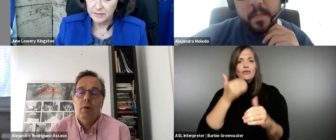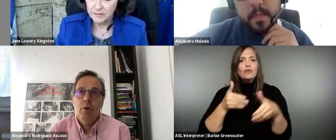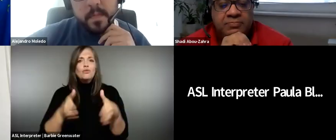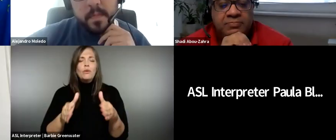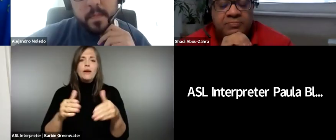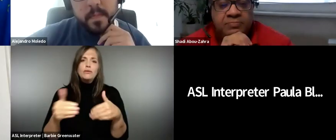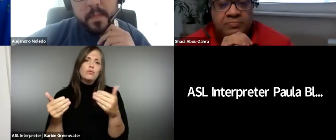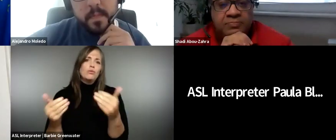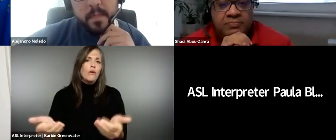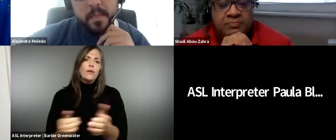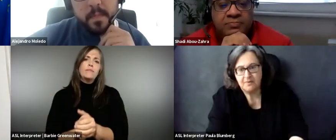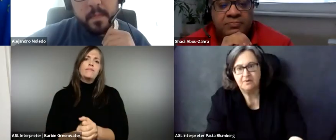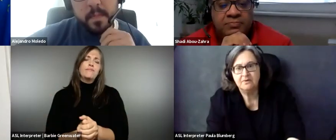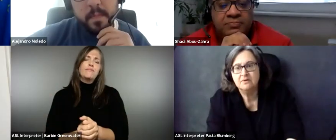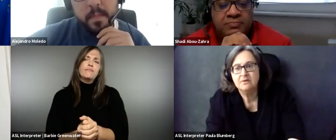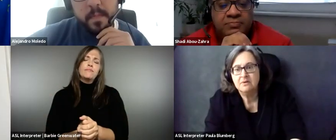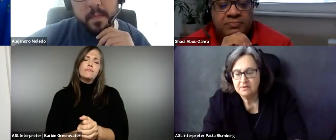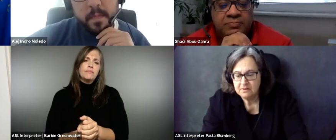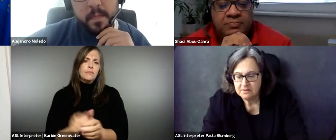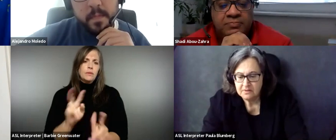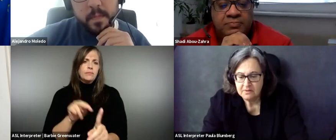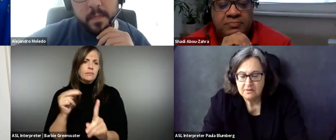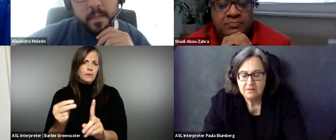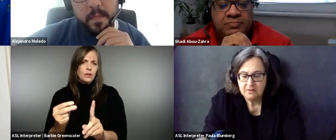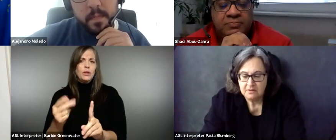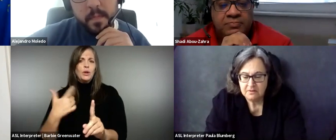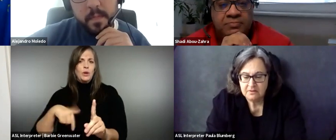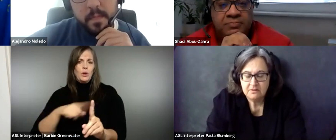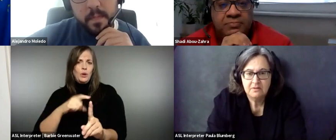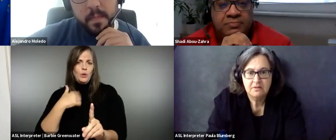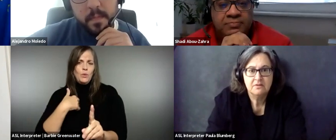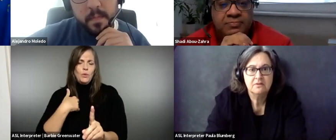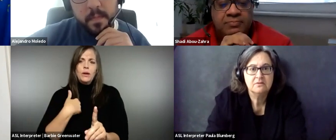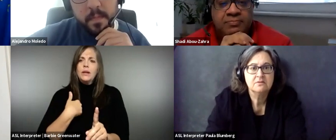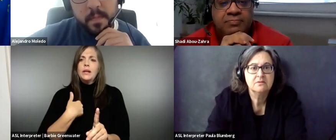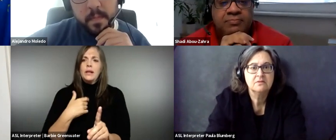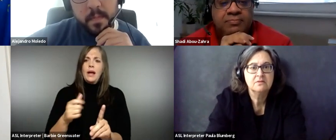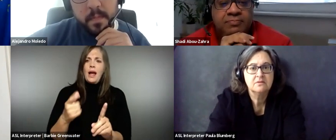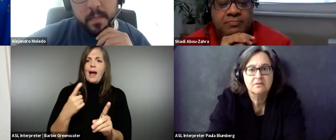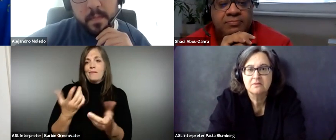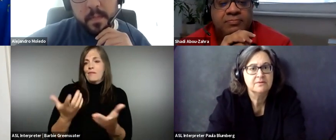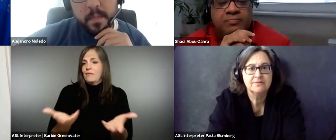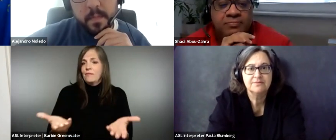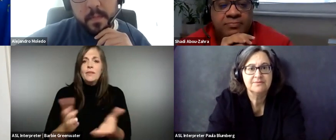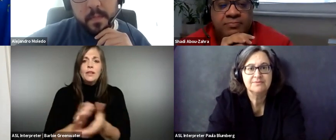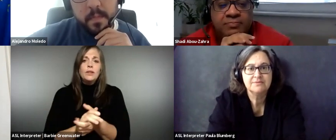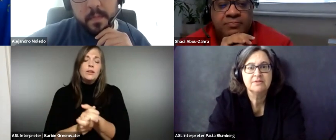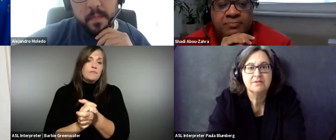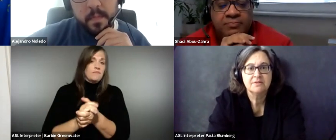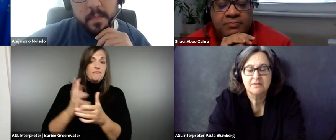think that certification is a very good way to move forward. On the one hand, we have